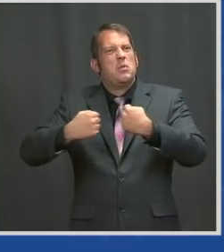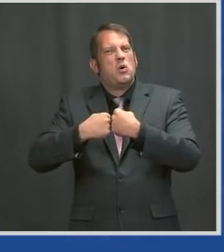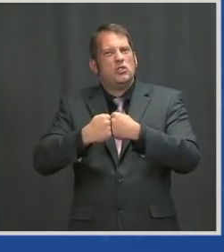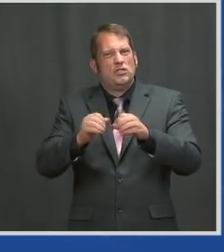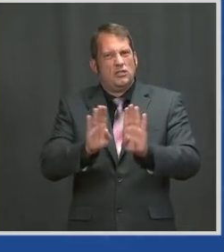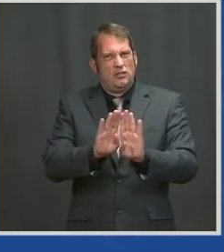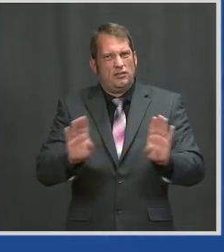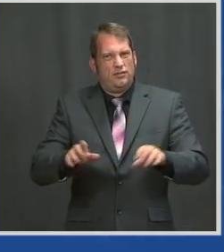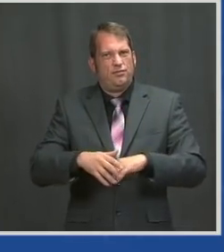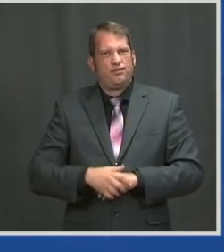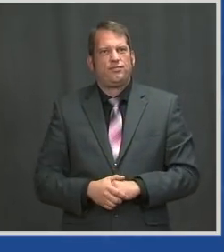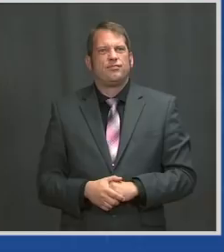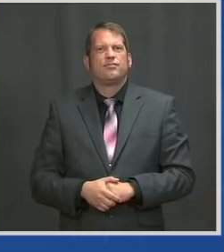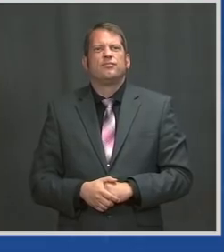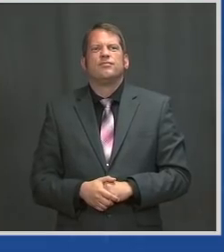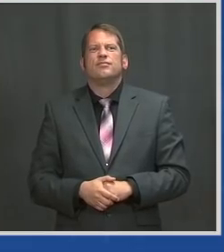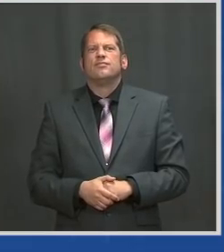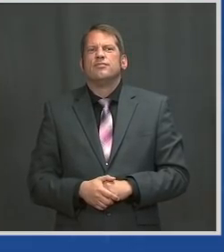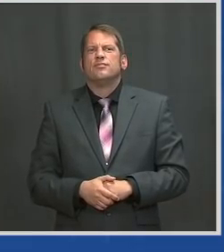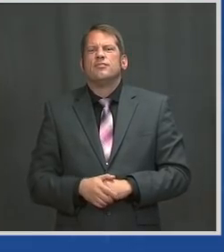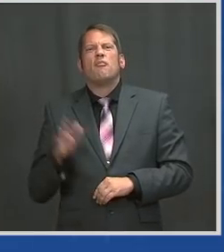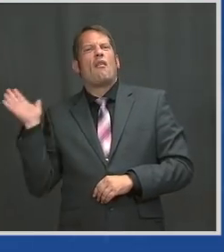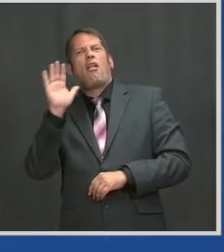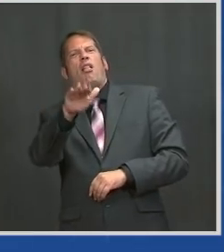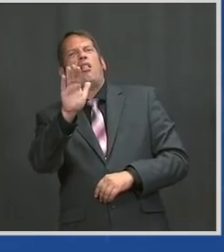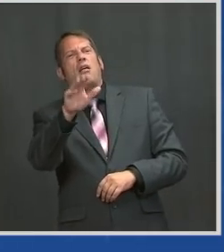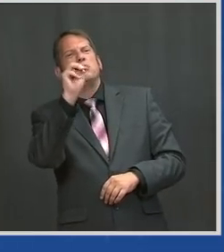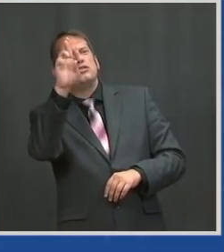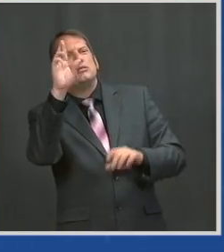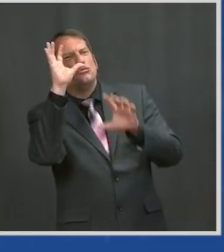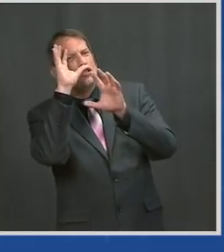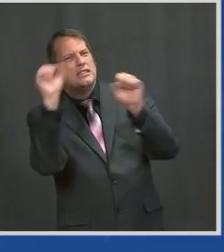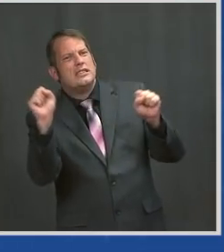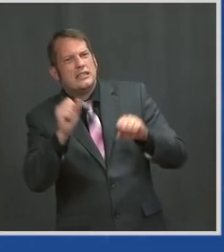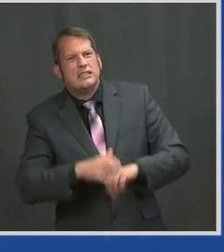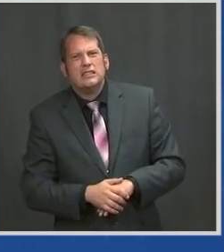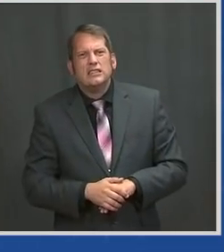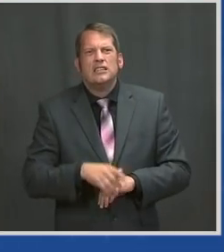The Press: Sorry. Mr. President, do you believe that the Iranians are serious about negotiation in Vietnam?